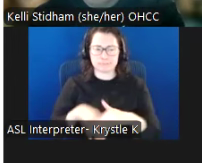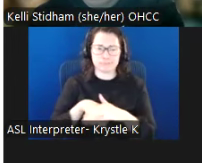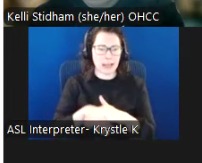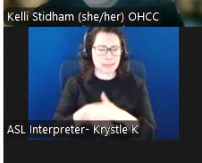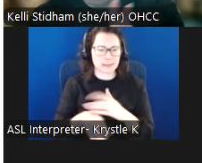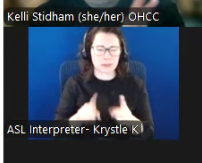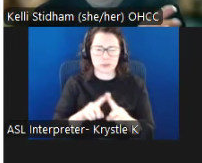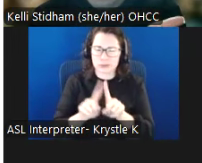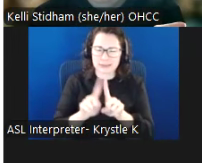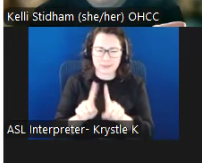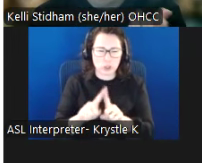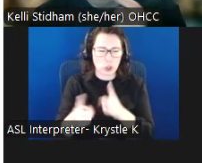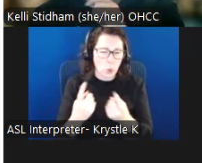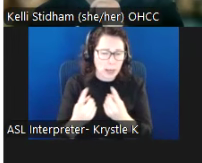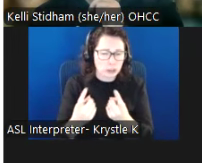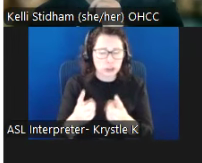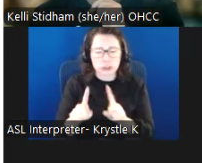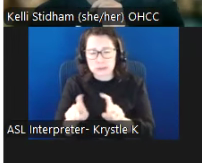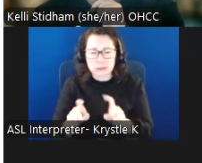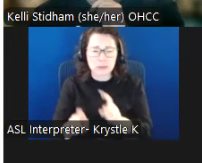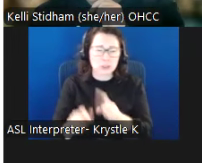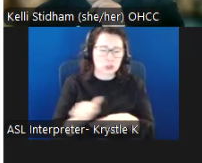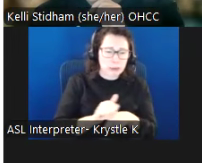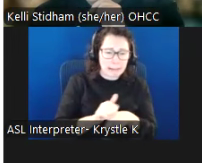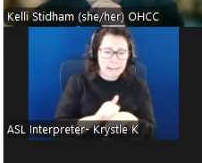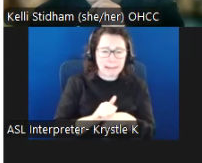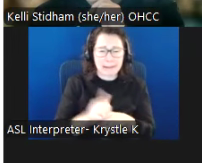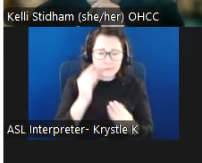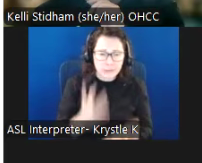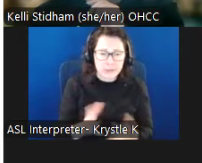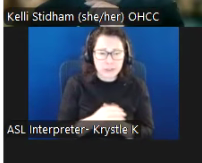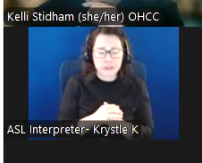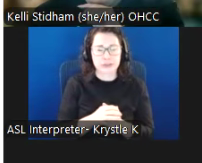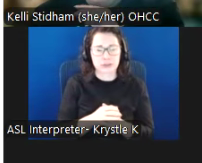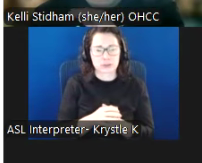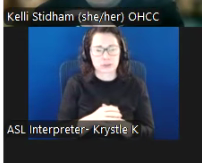questions, information about training,